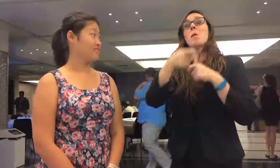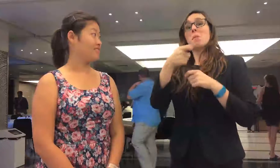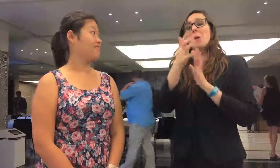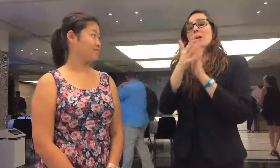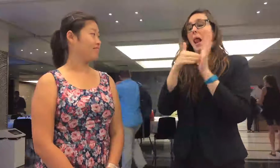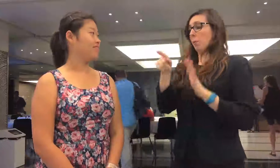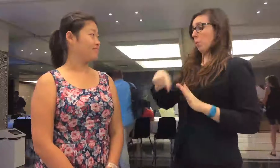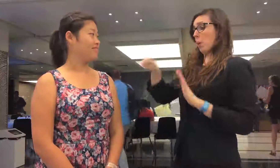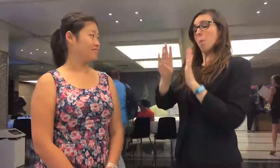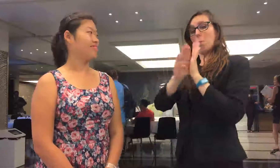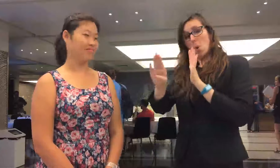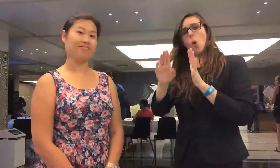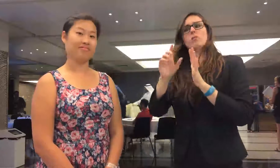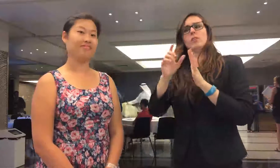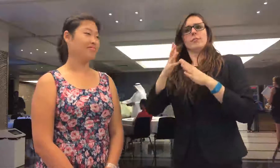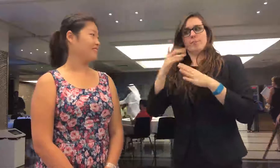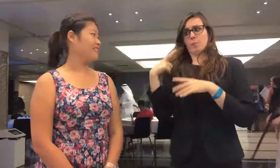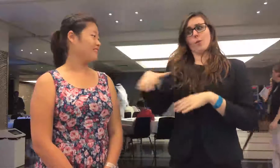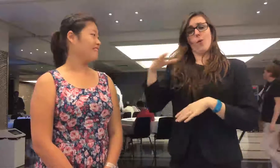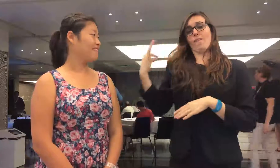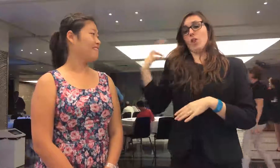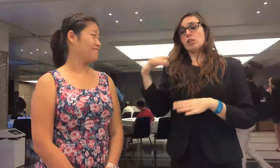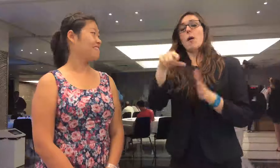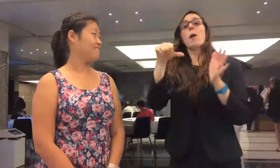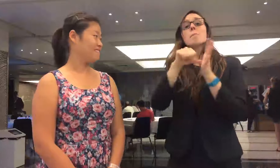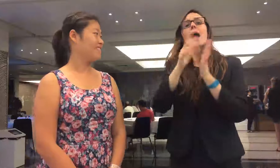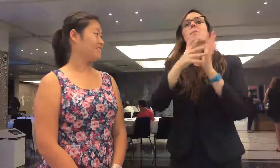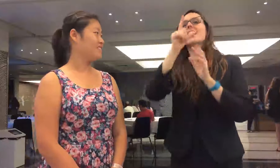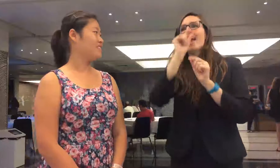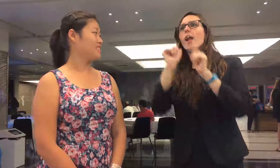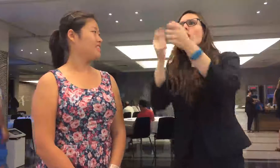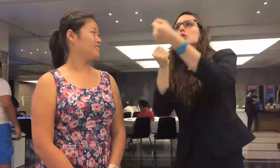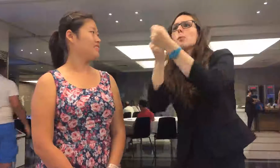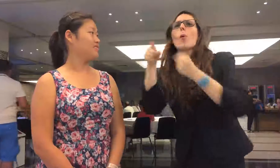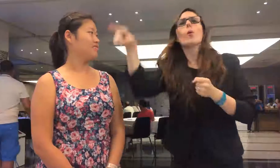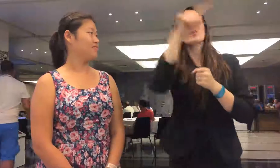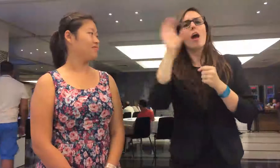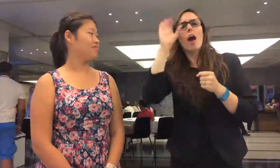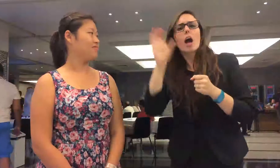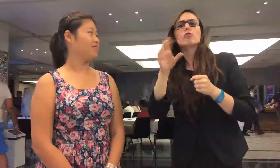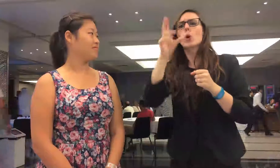which helps fund the board, who are all volunteers, to reach out to youth in countries without established networks.